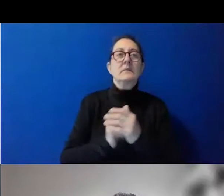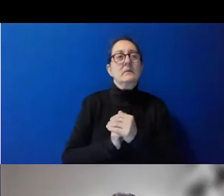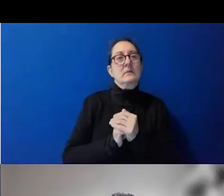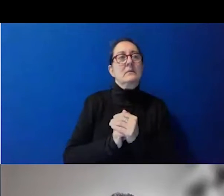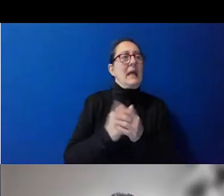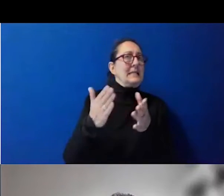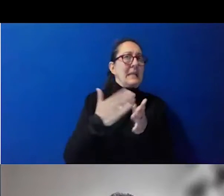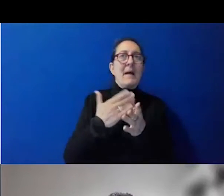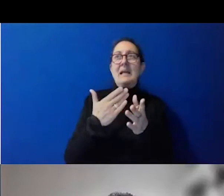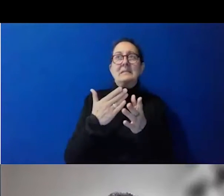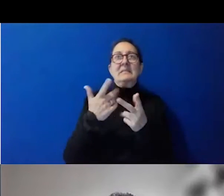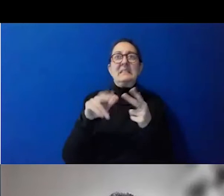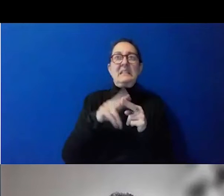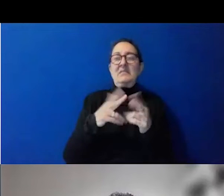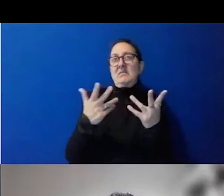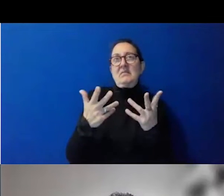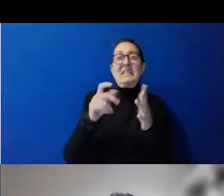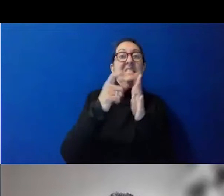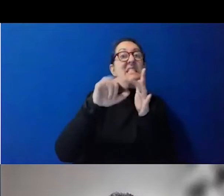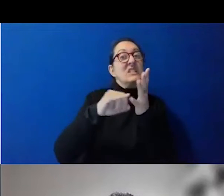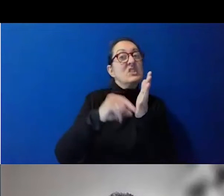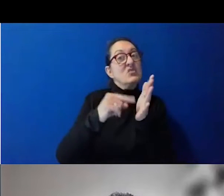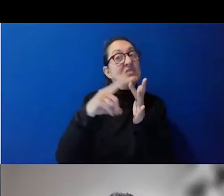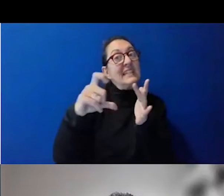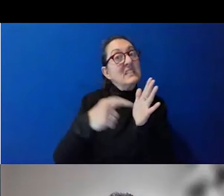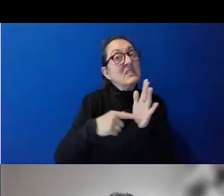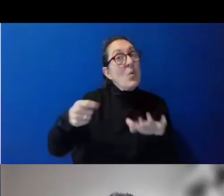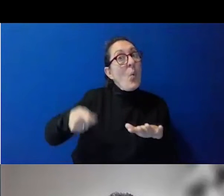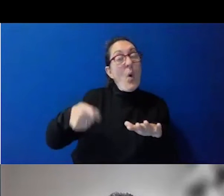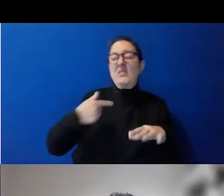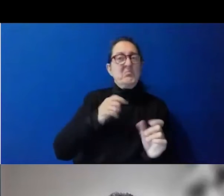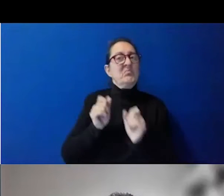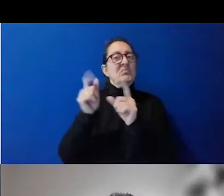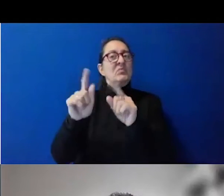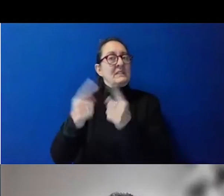in the district court and so I would appear in that jurisdiction with with a barrister um and